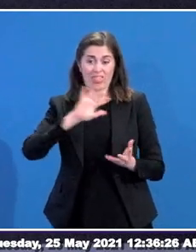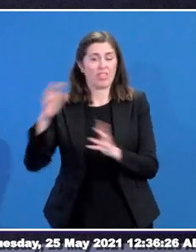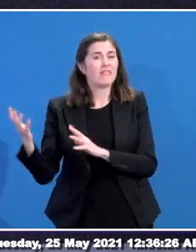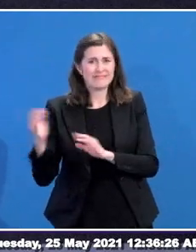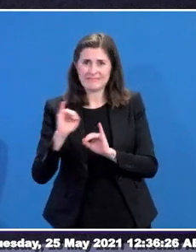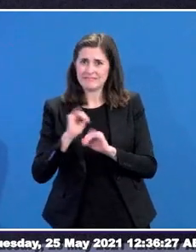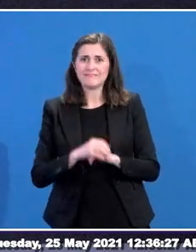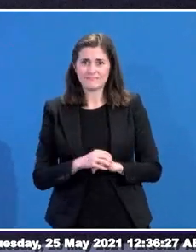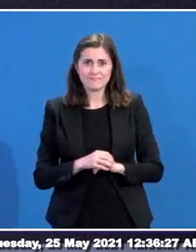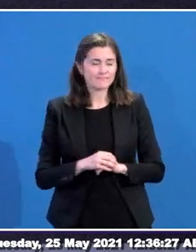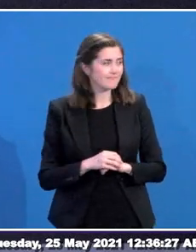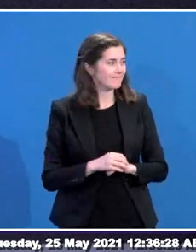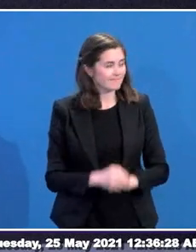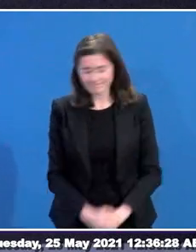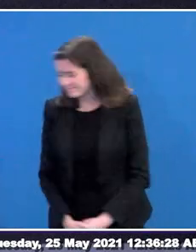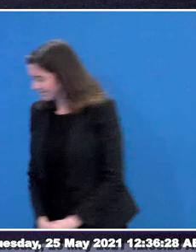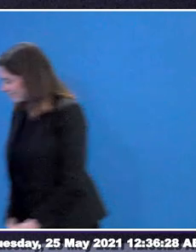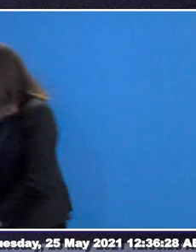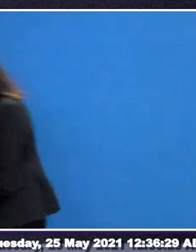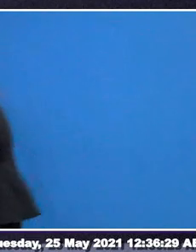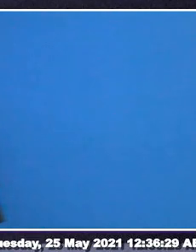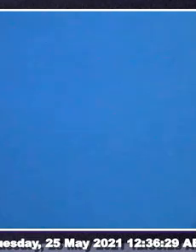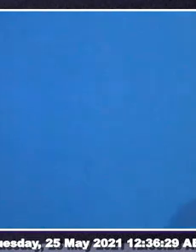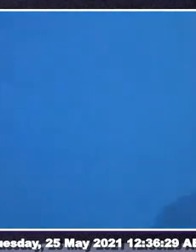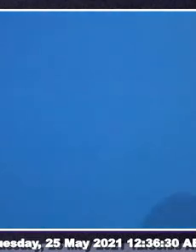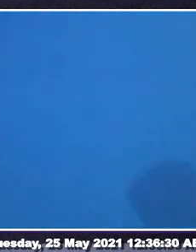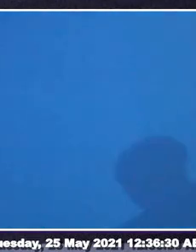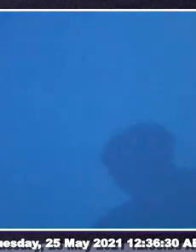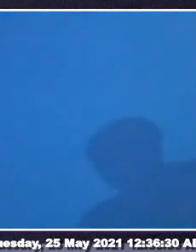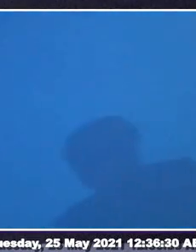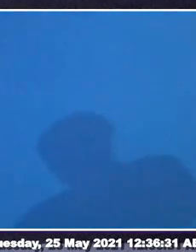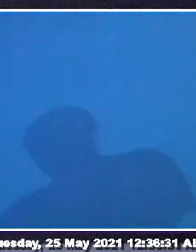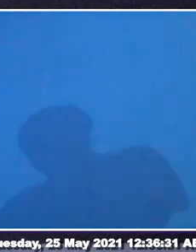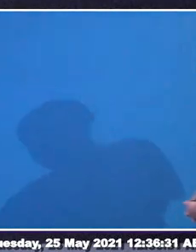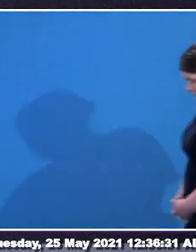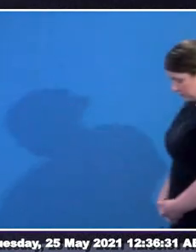Did you tell anybody else about what you had been told about SP1?